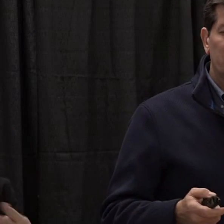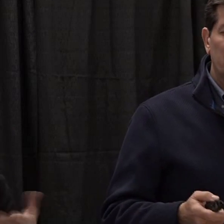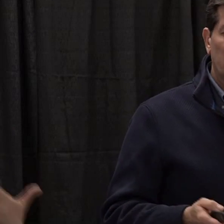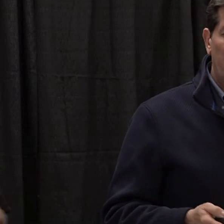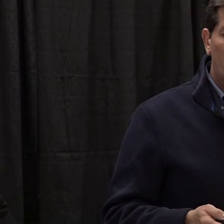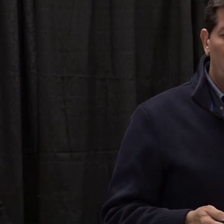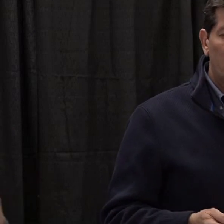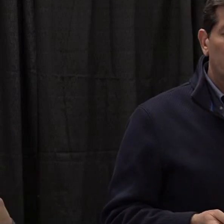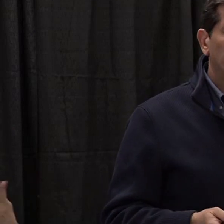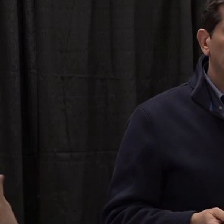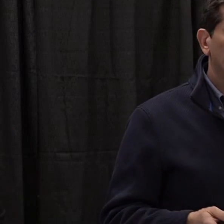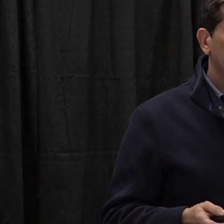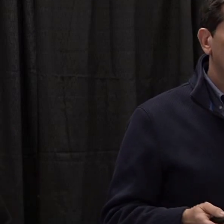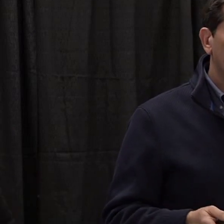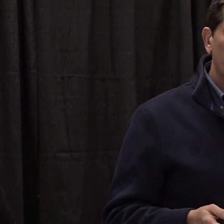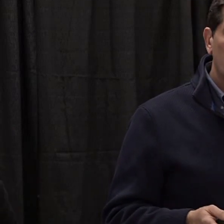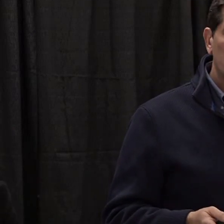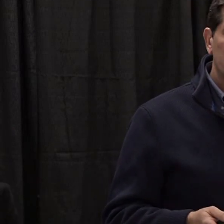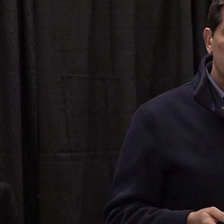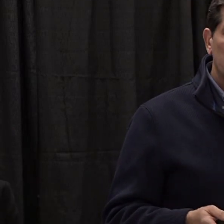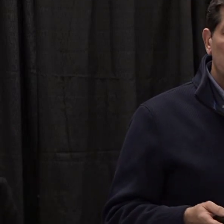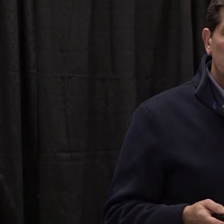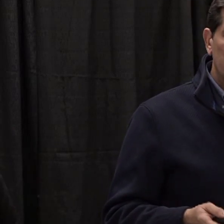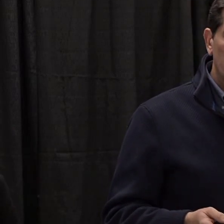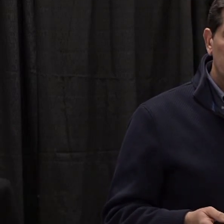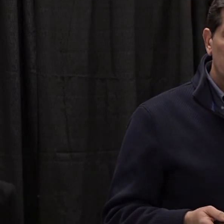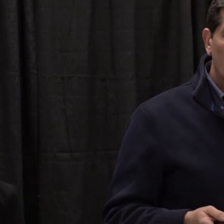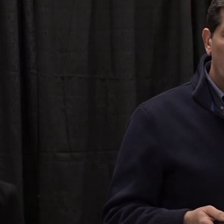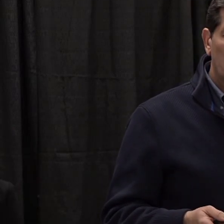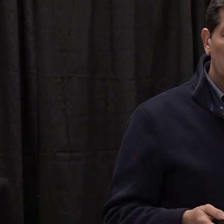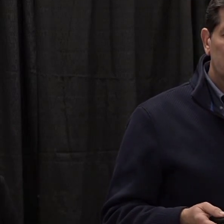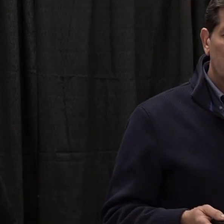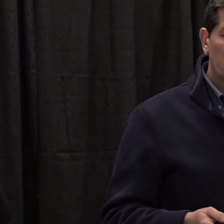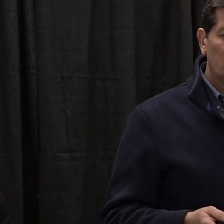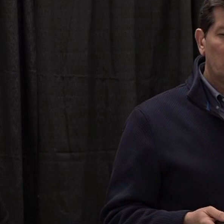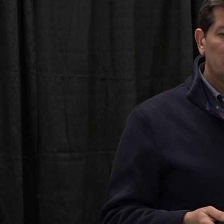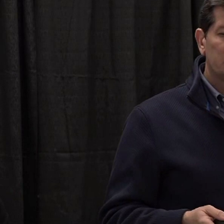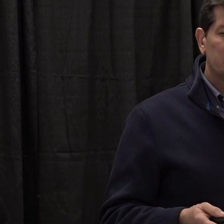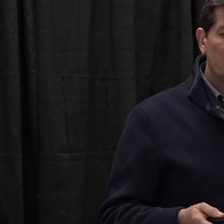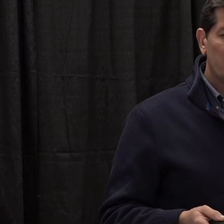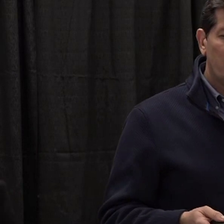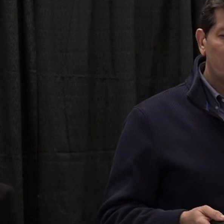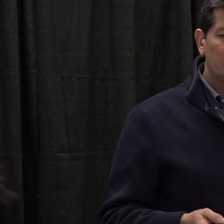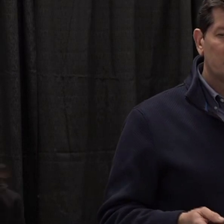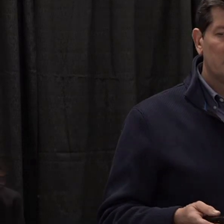the city of Lackawanna, the town of Amherst, town of Cheektowaga, town of Clarence, Town of Evans,